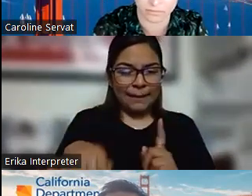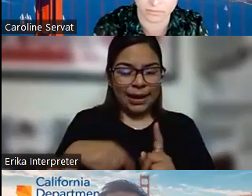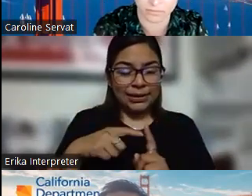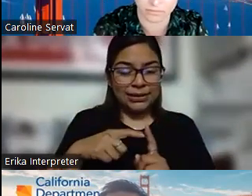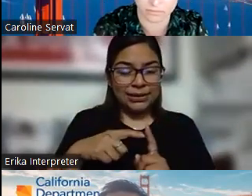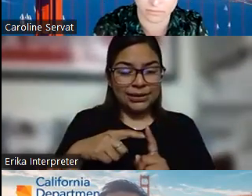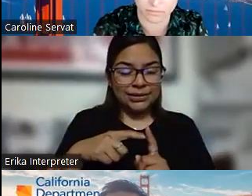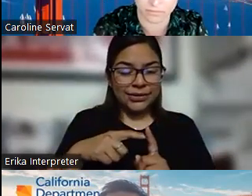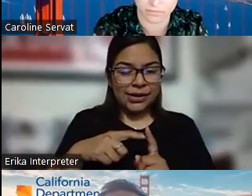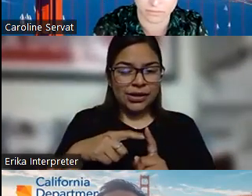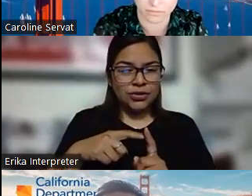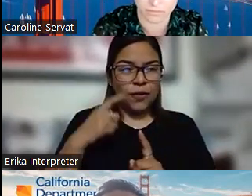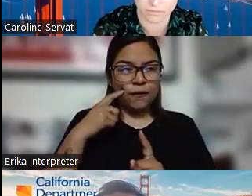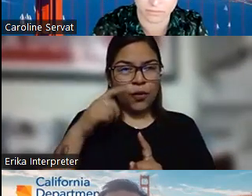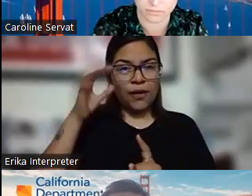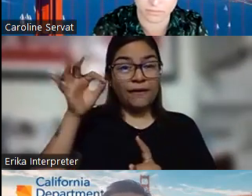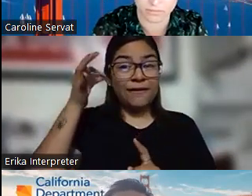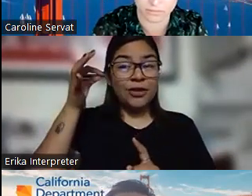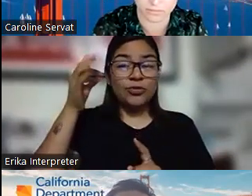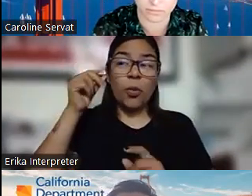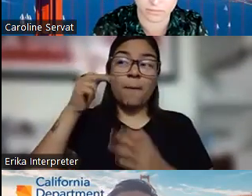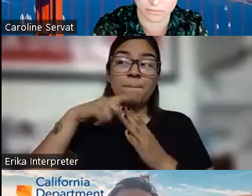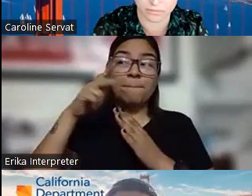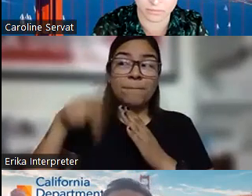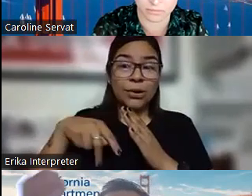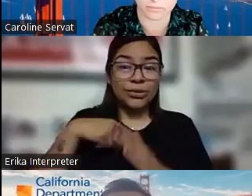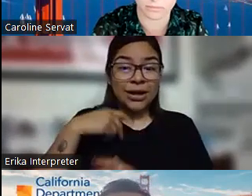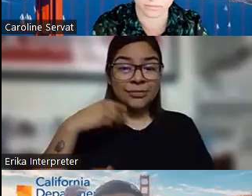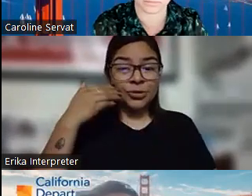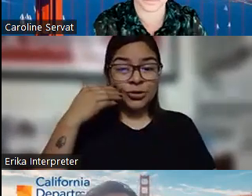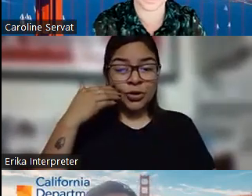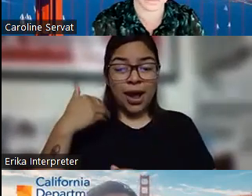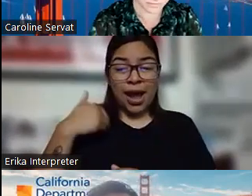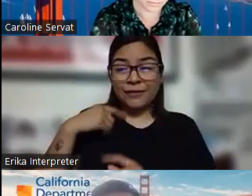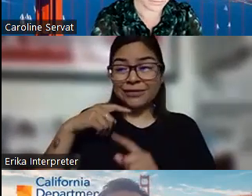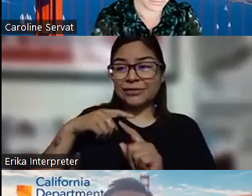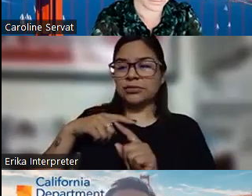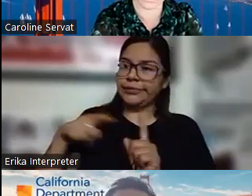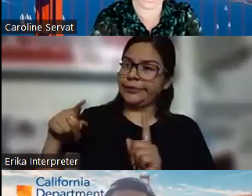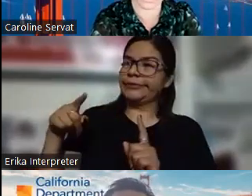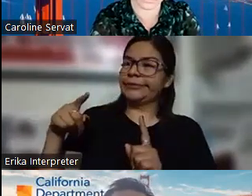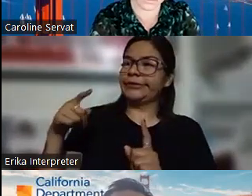federal programs so this Federal program has its particular things that it wants you to collect and